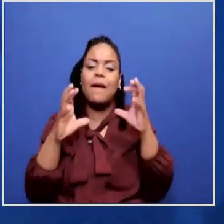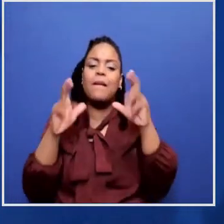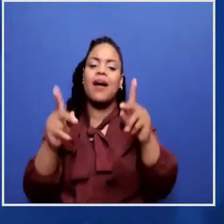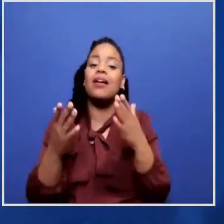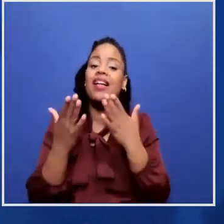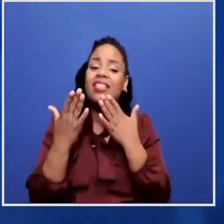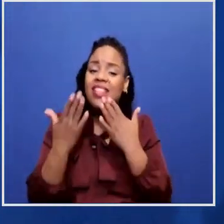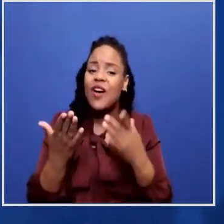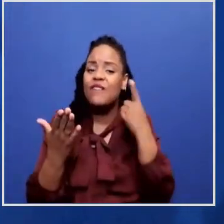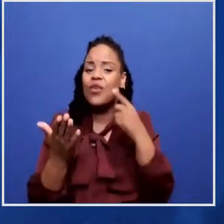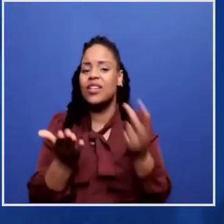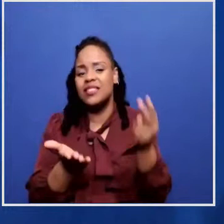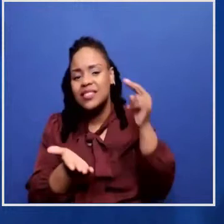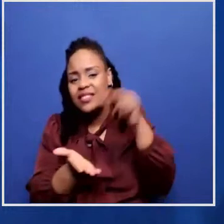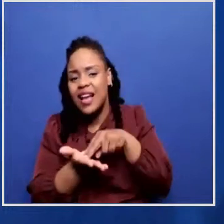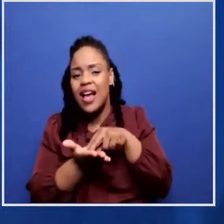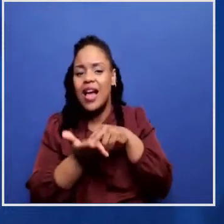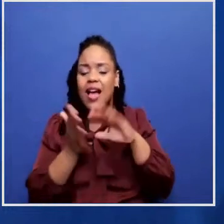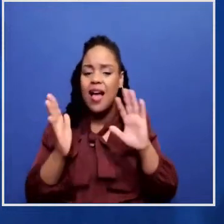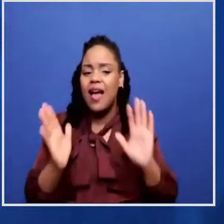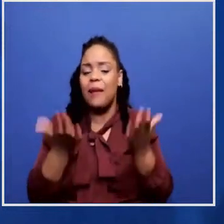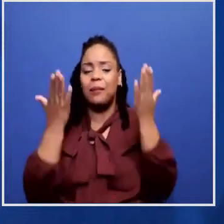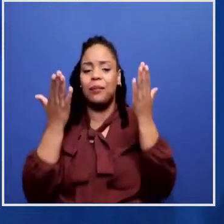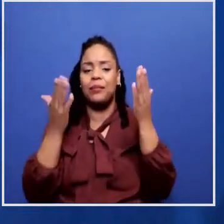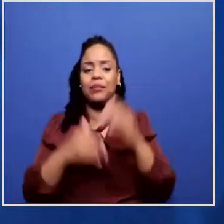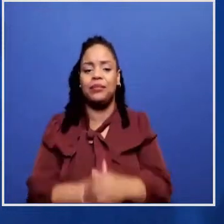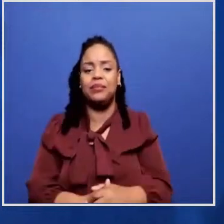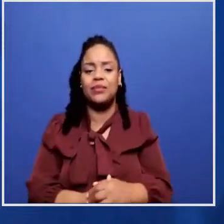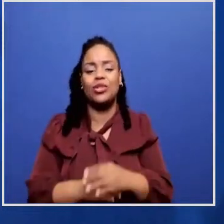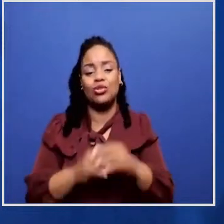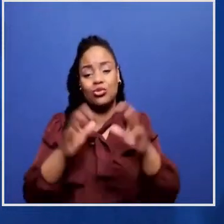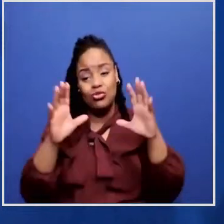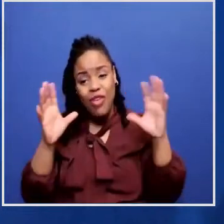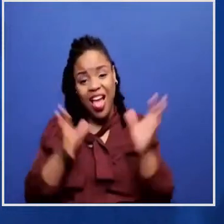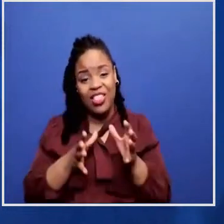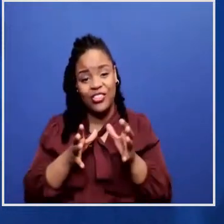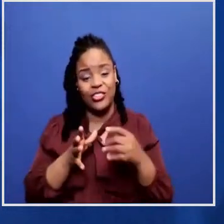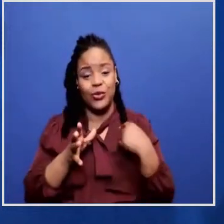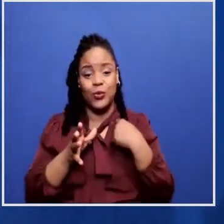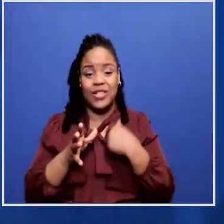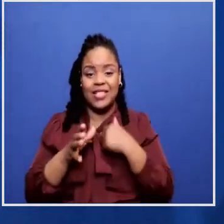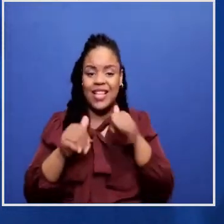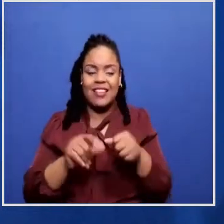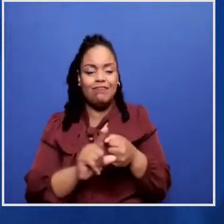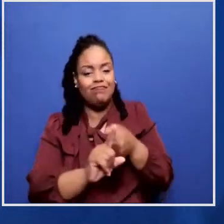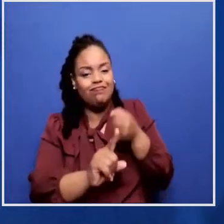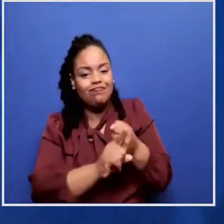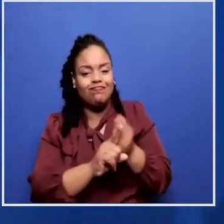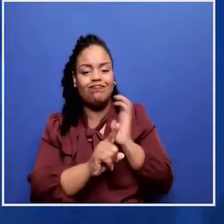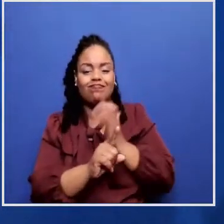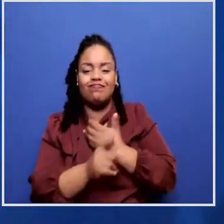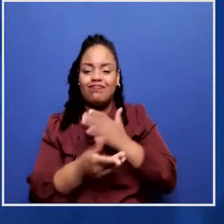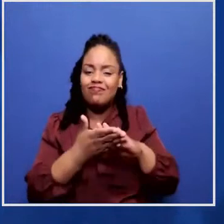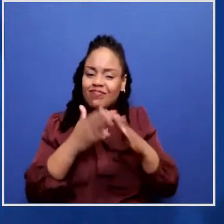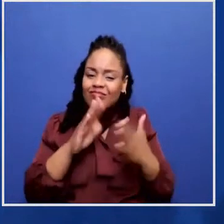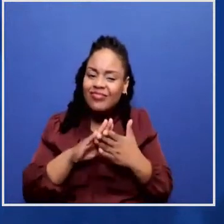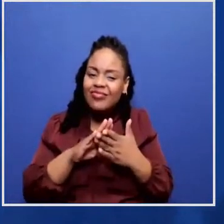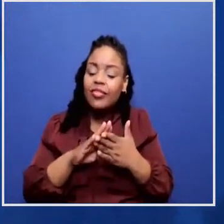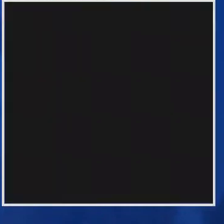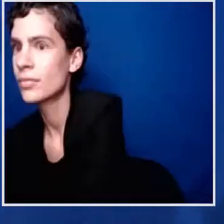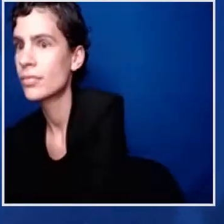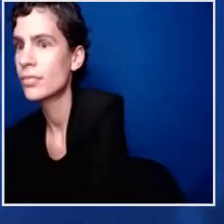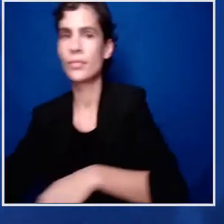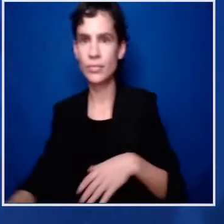THANK YOU FOR STEPPING UP.